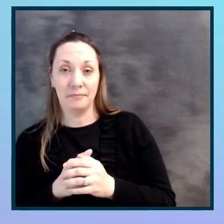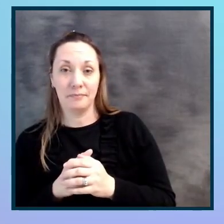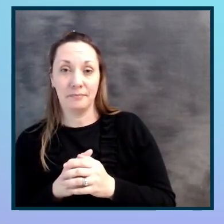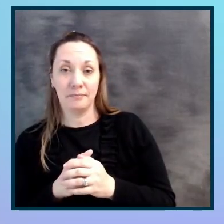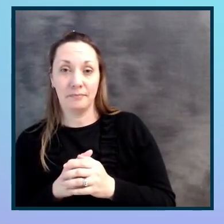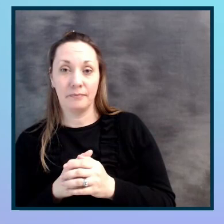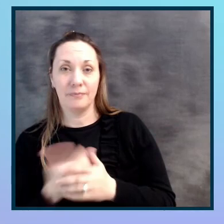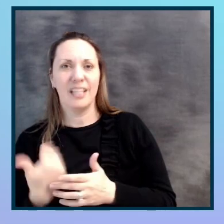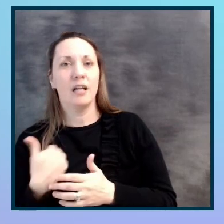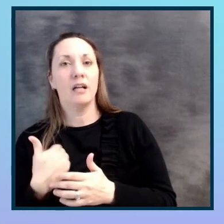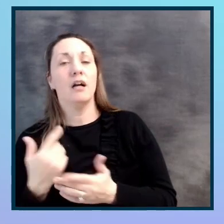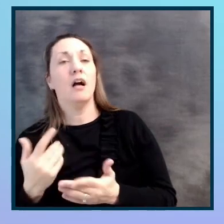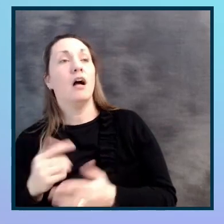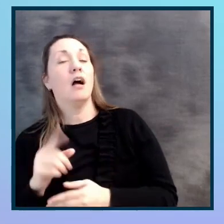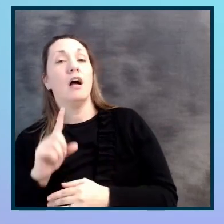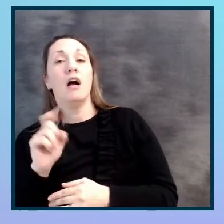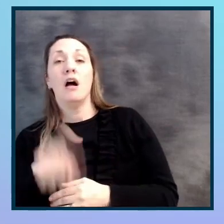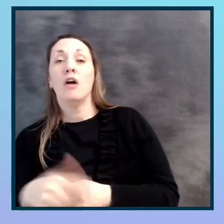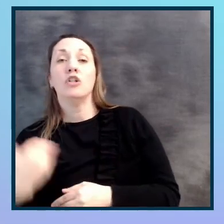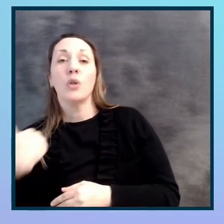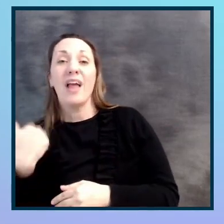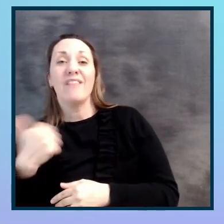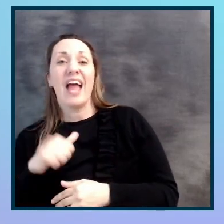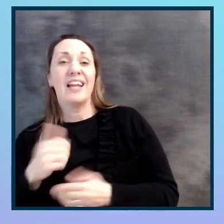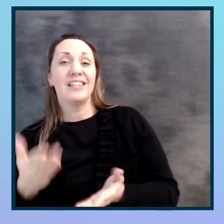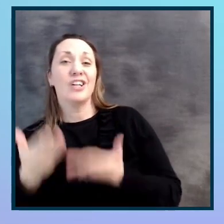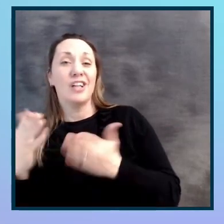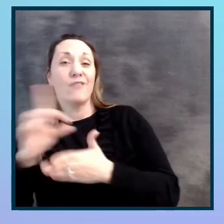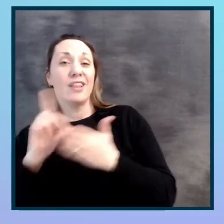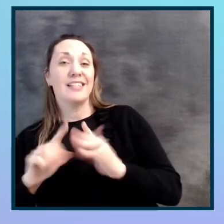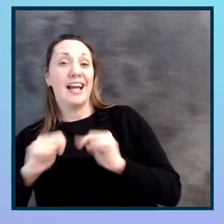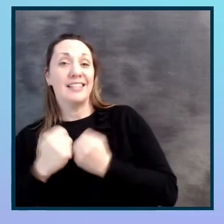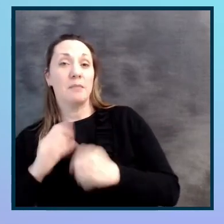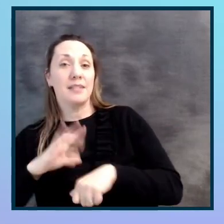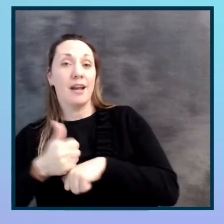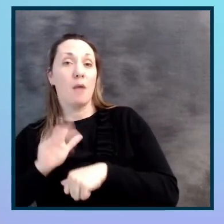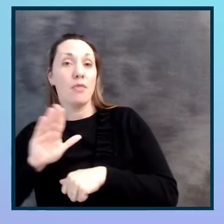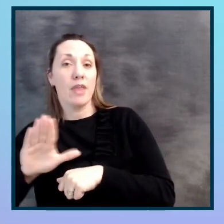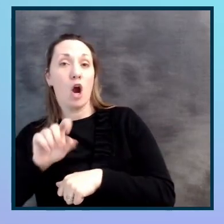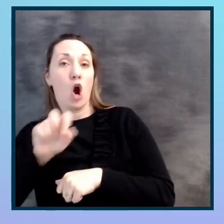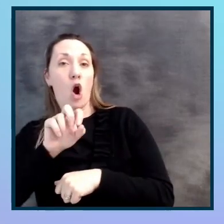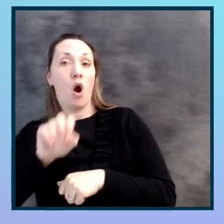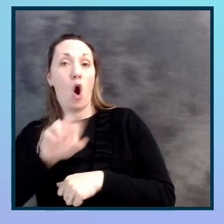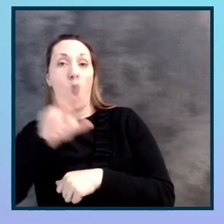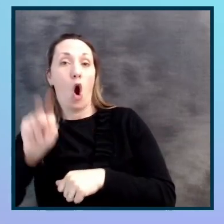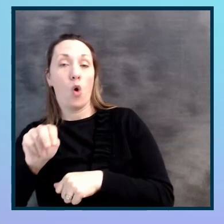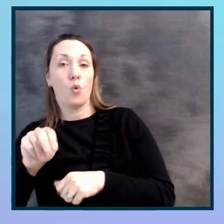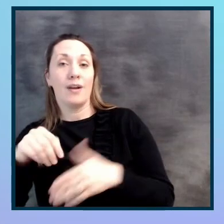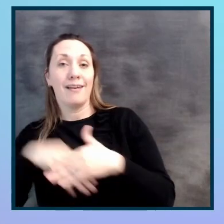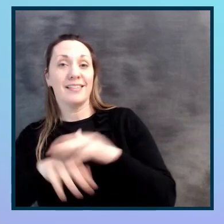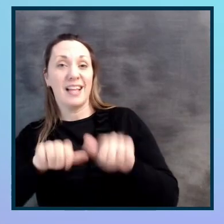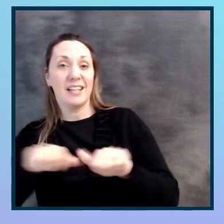Do you have any suggestions to the design team on setting up their own accessibility standards and implementing those standards?